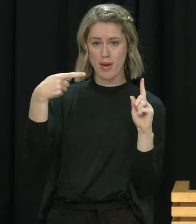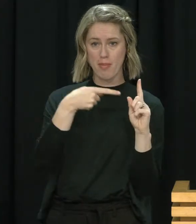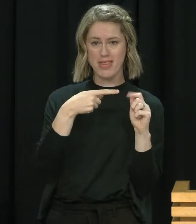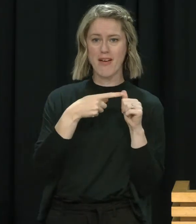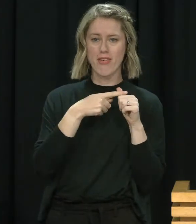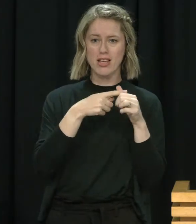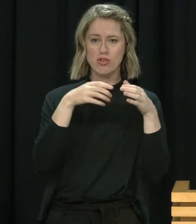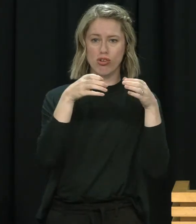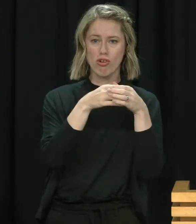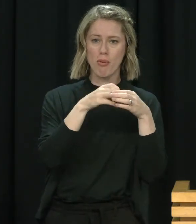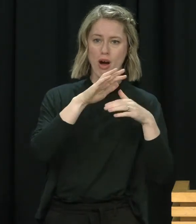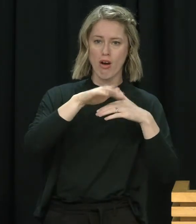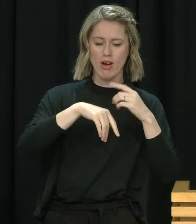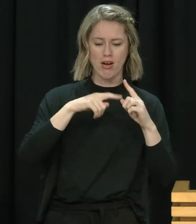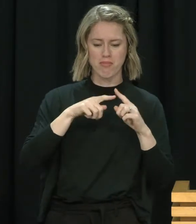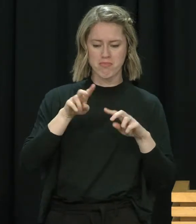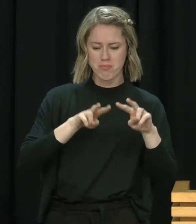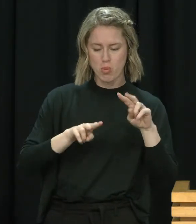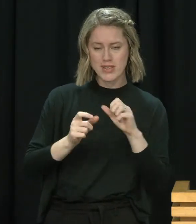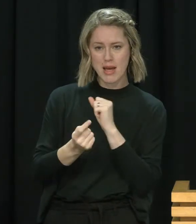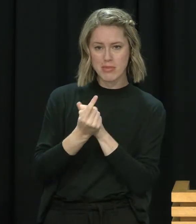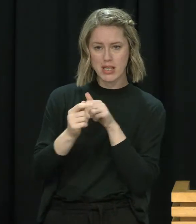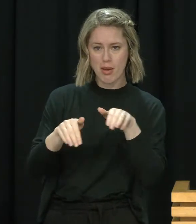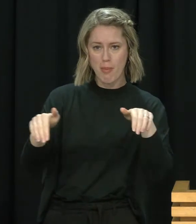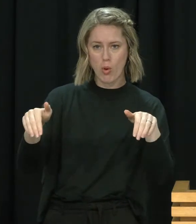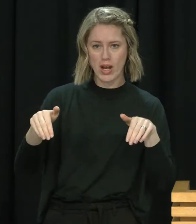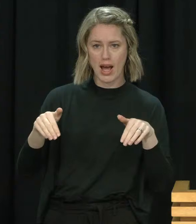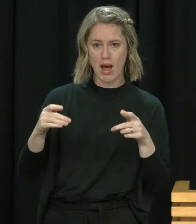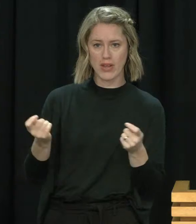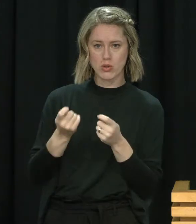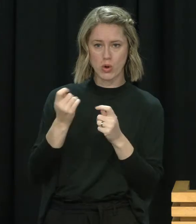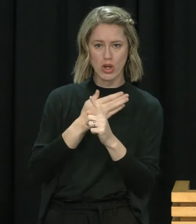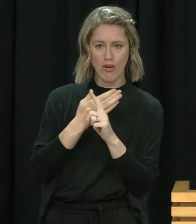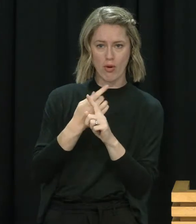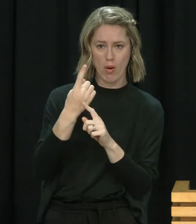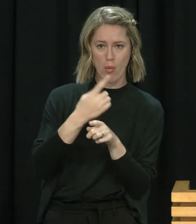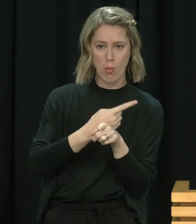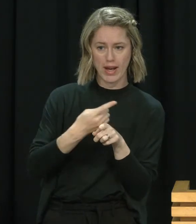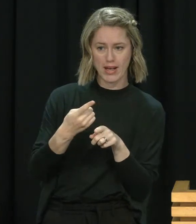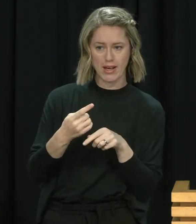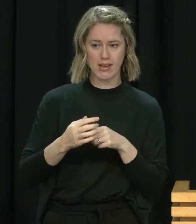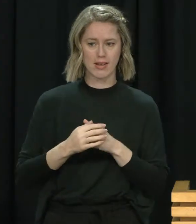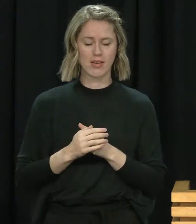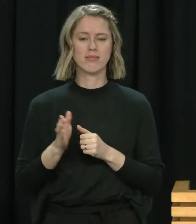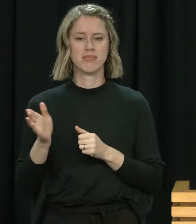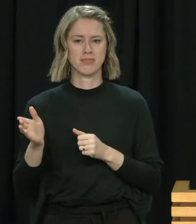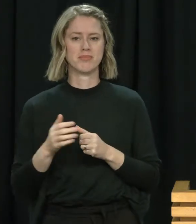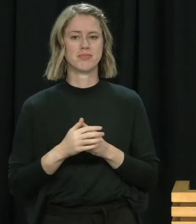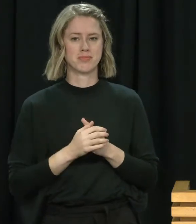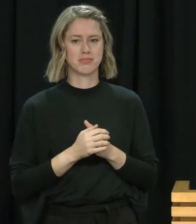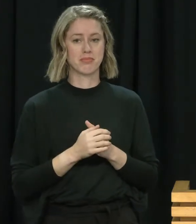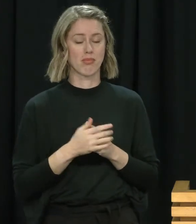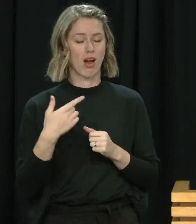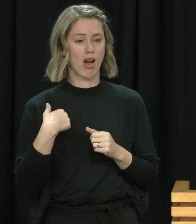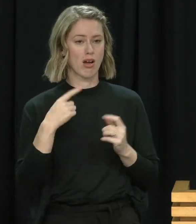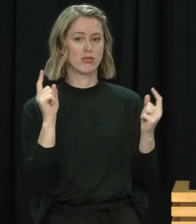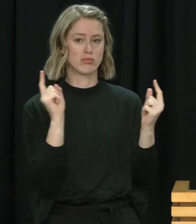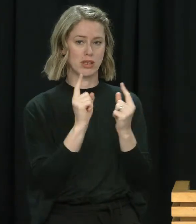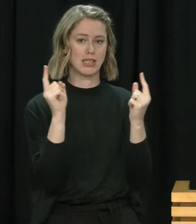take of order. They must be partly through that. Have you